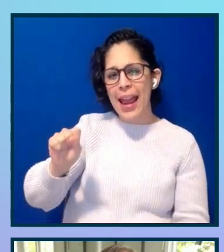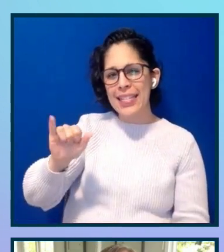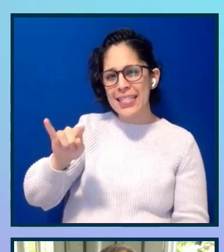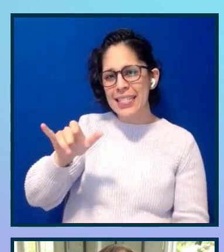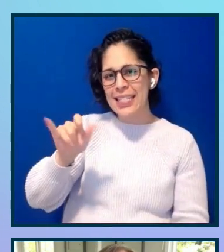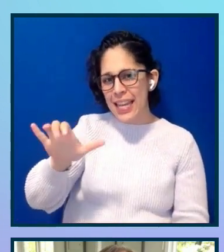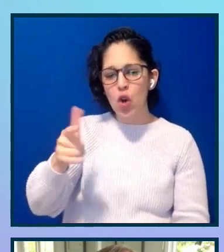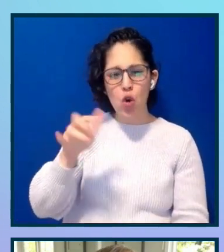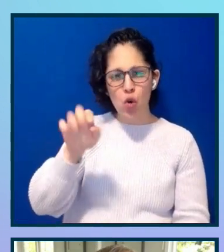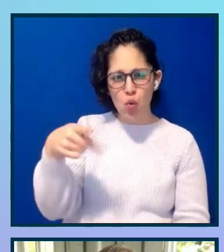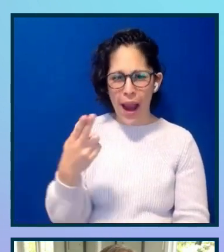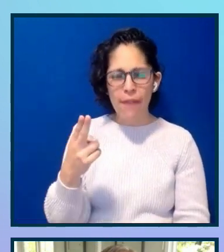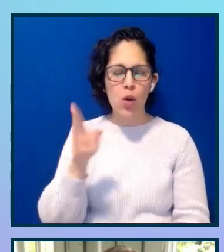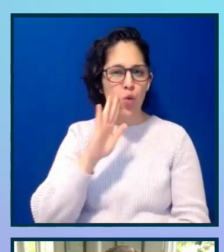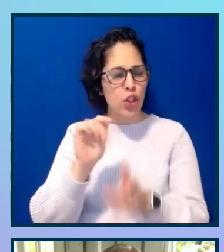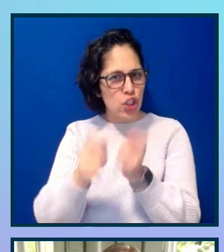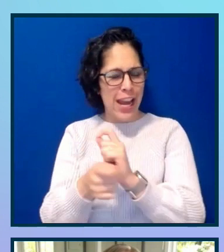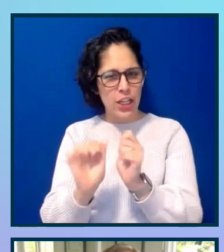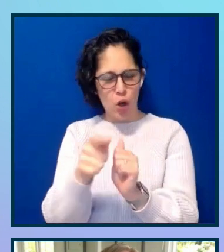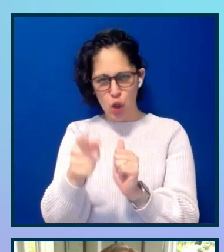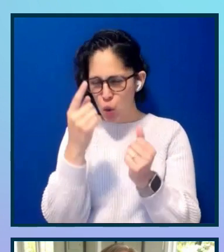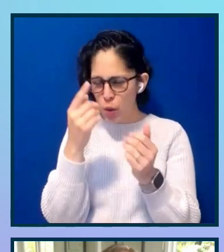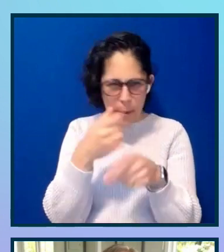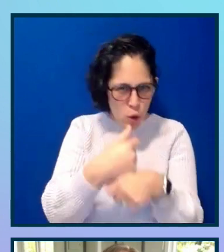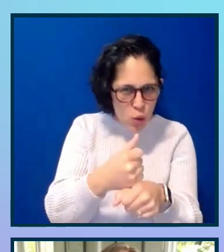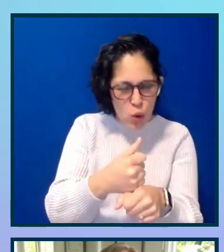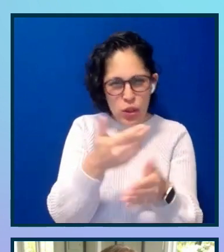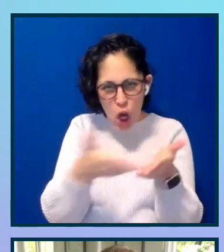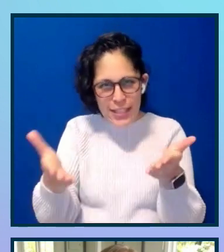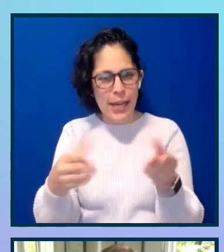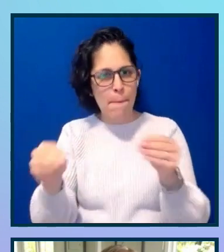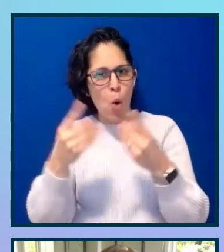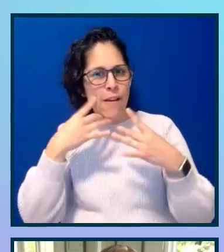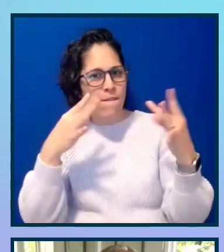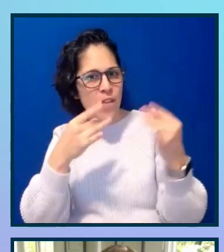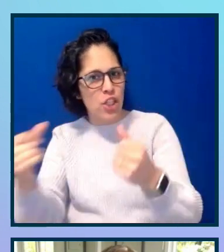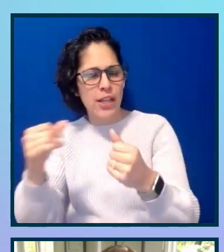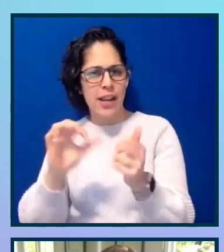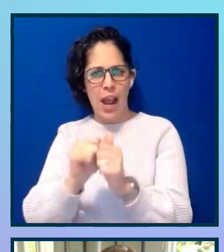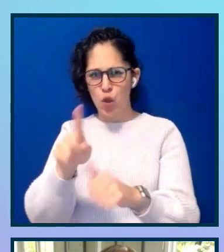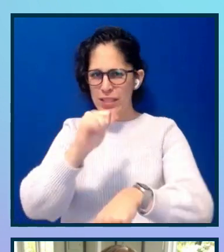and actually make you a lot more efficient in how you structure your pipelines.